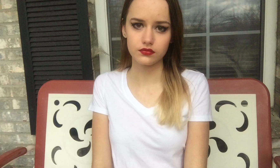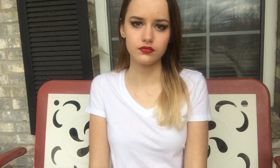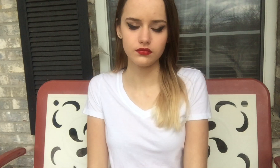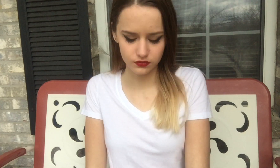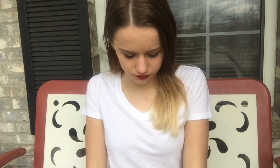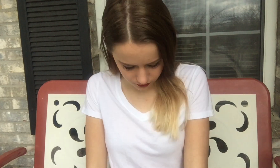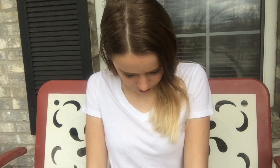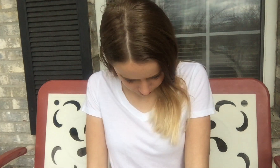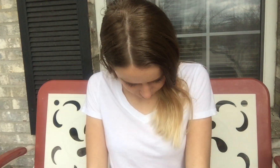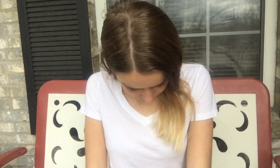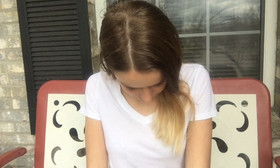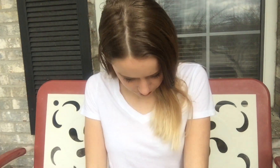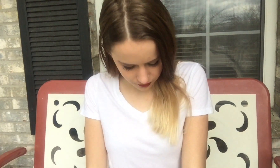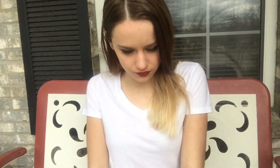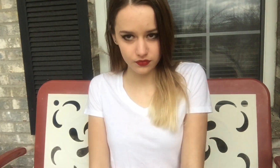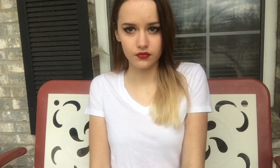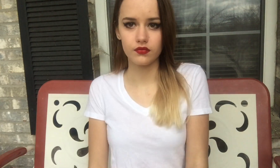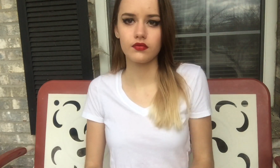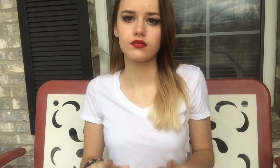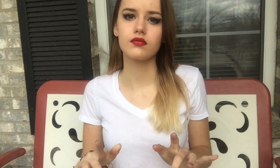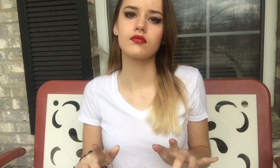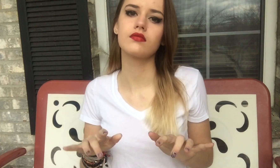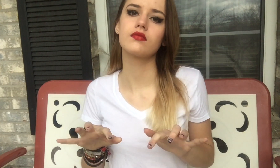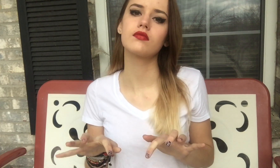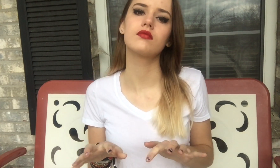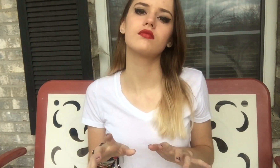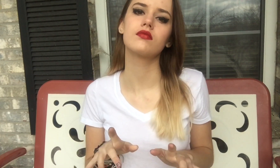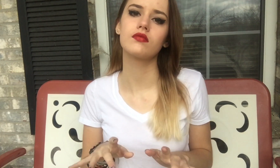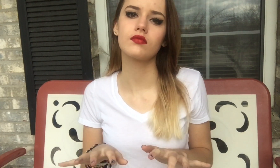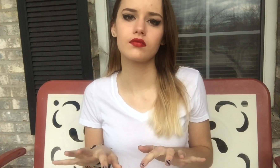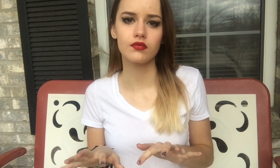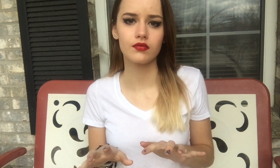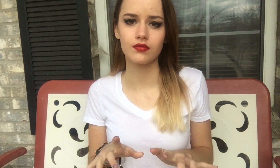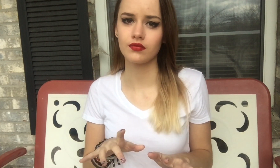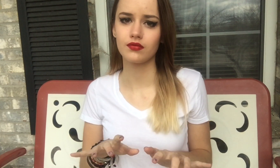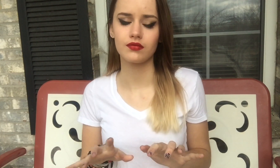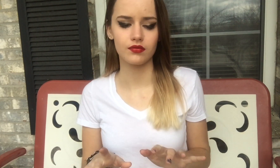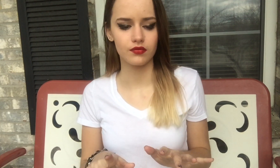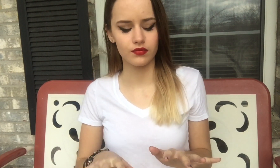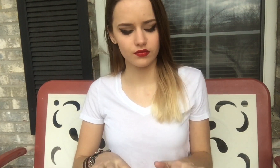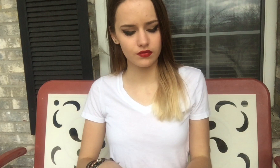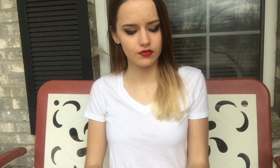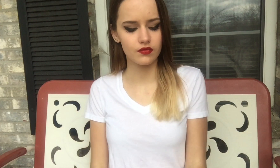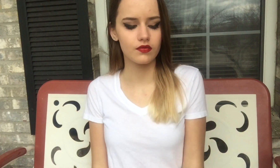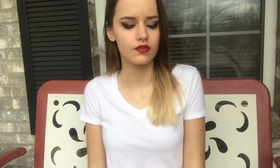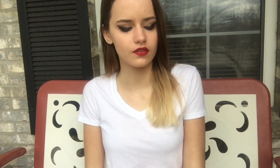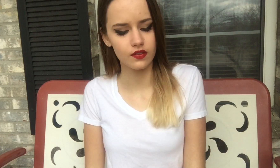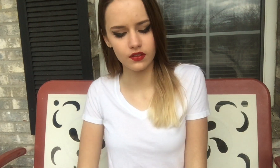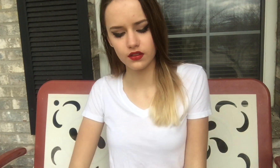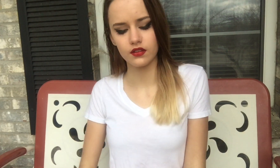*instrumental intro*